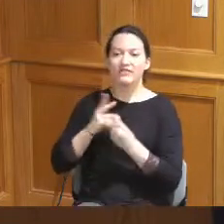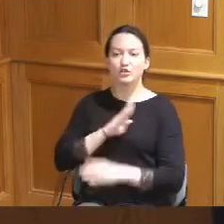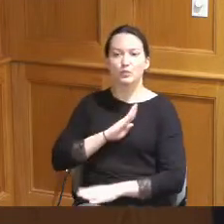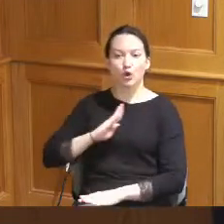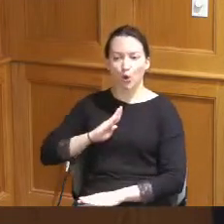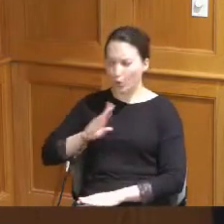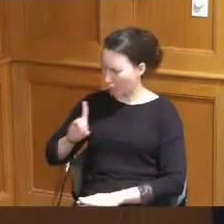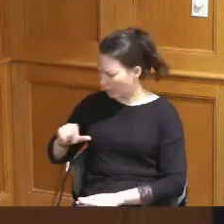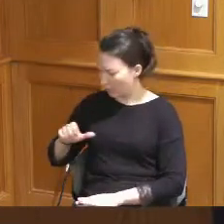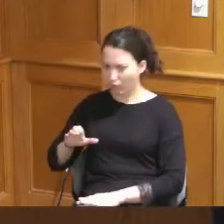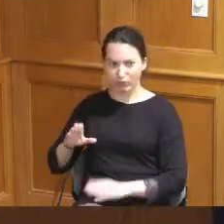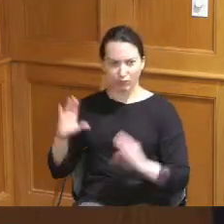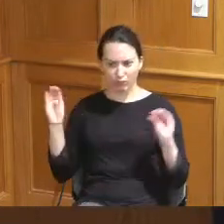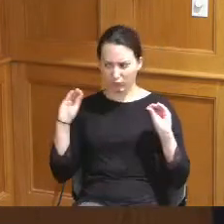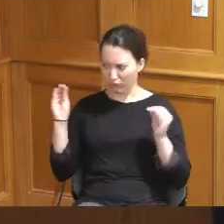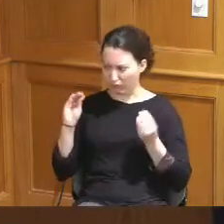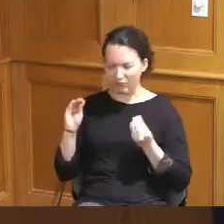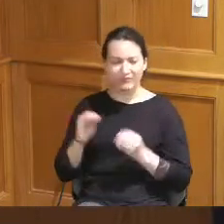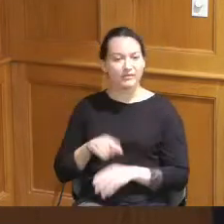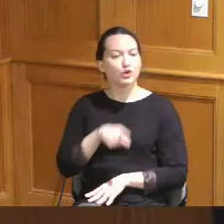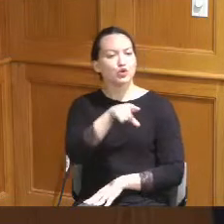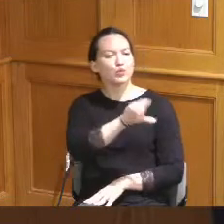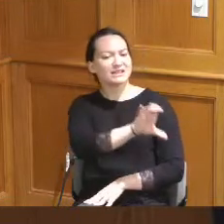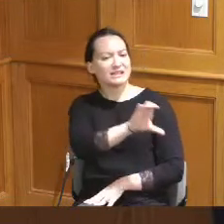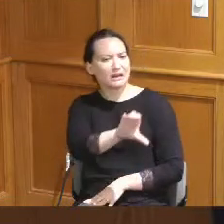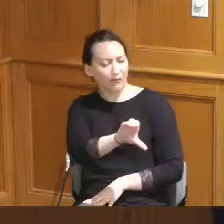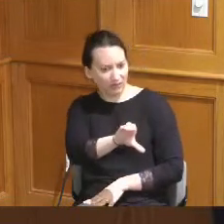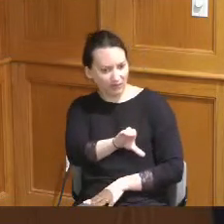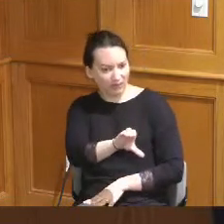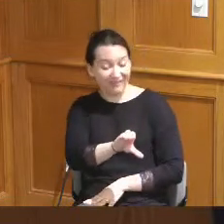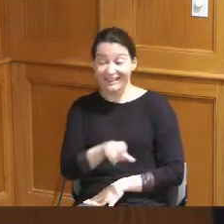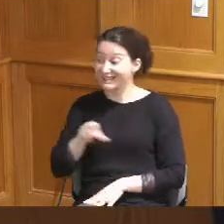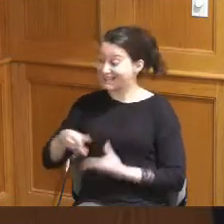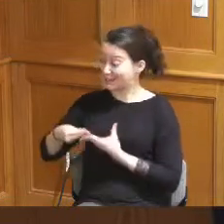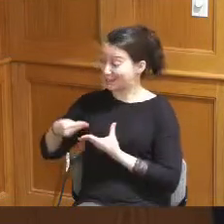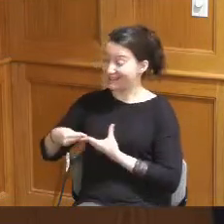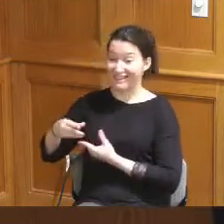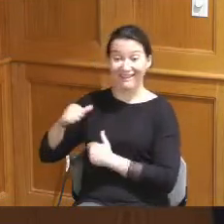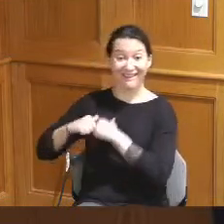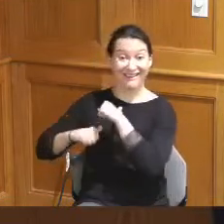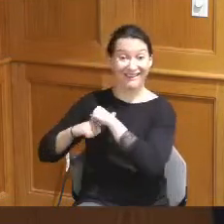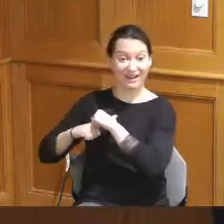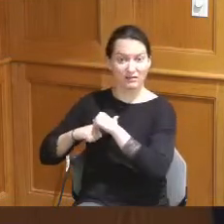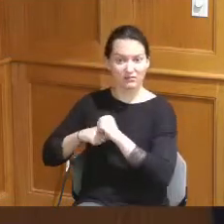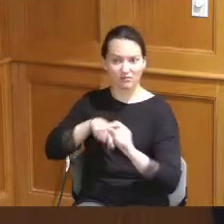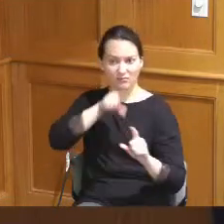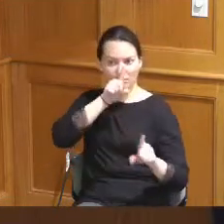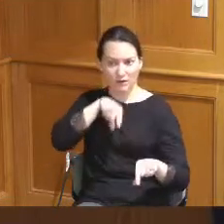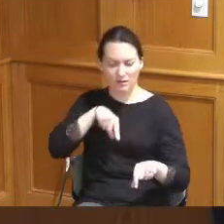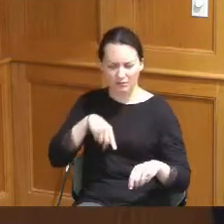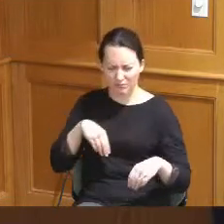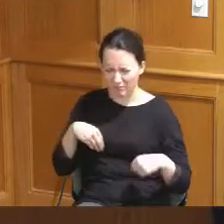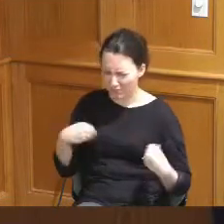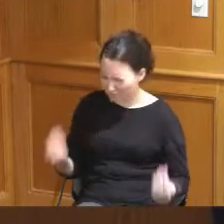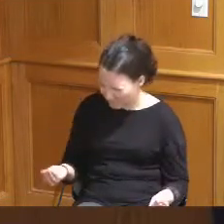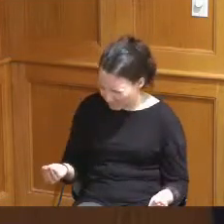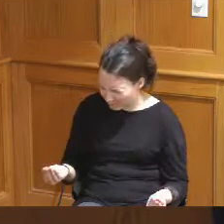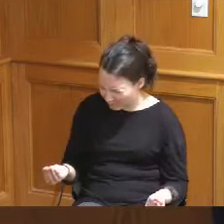and nobody and then copies you about this funding model and nobody responds and I do believe that